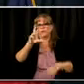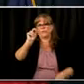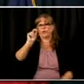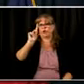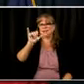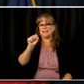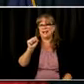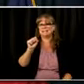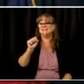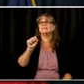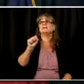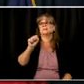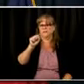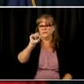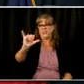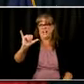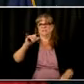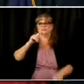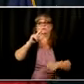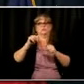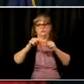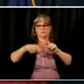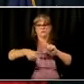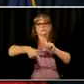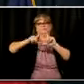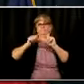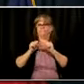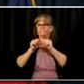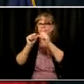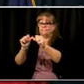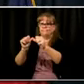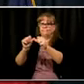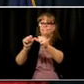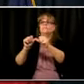renewed uh there's going to be you know some minor changes to it as there typically are with these